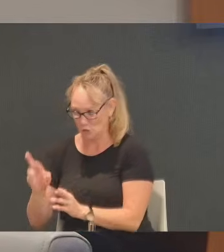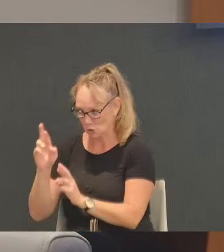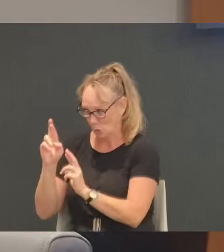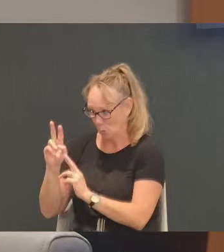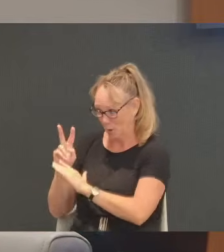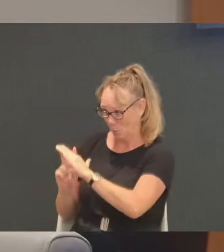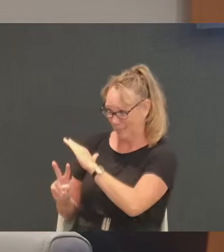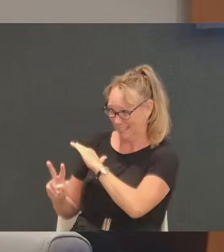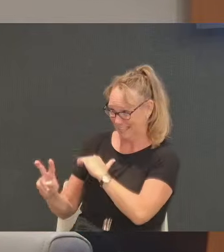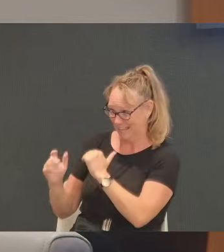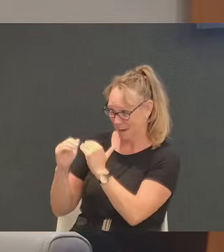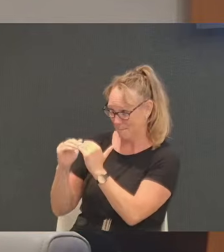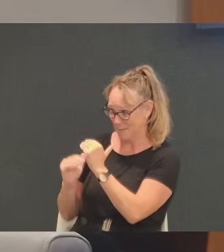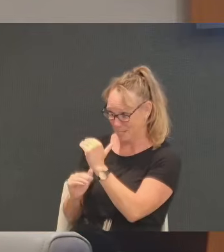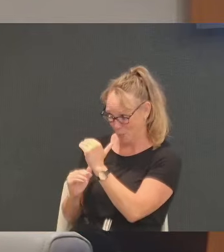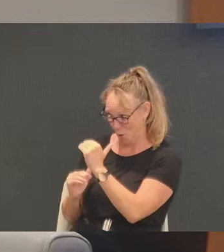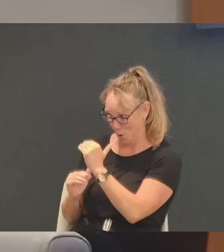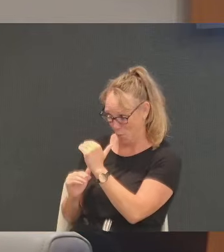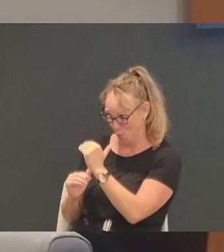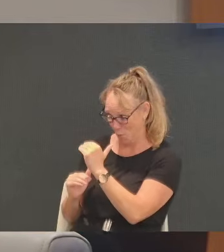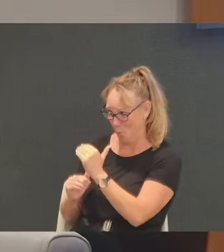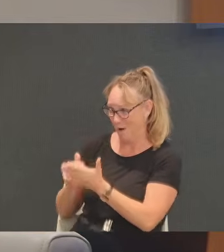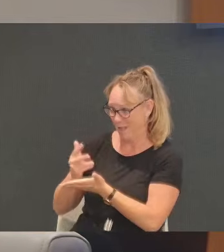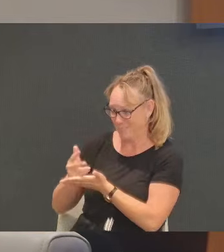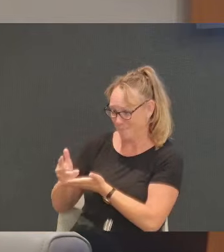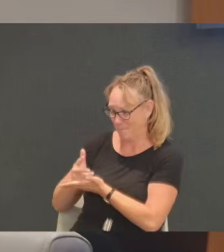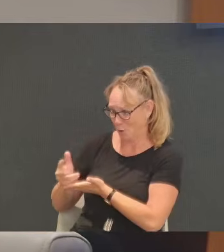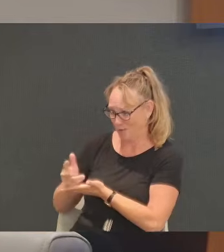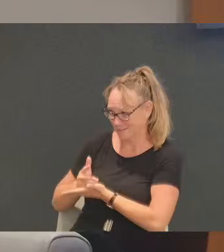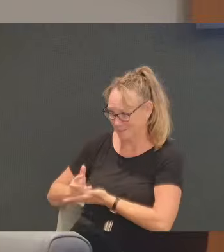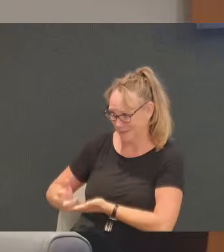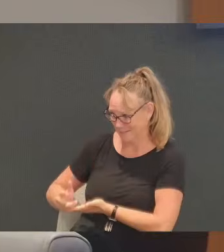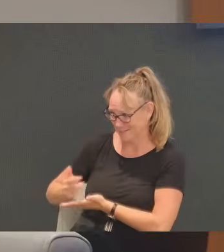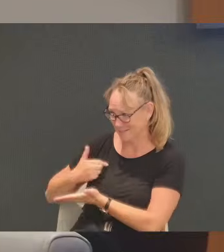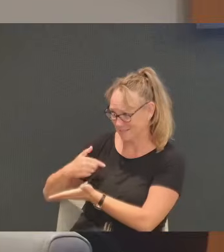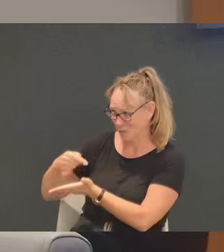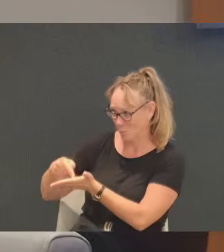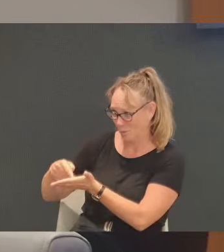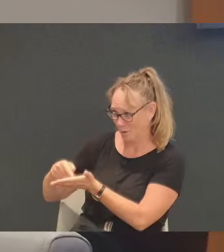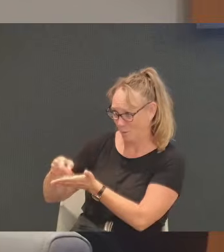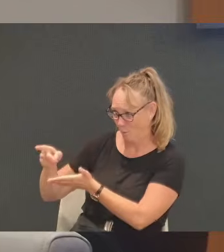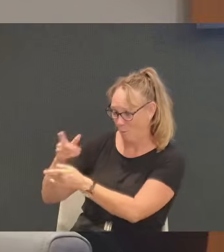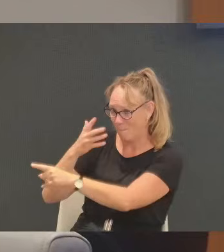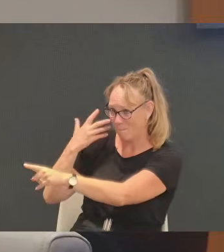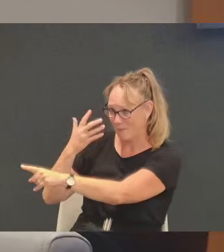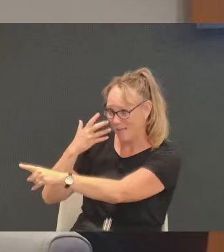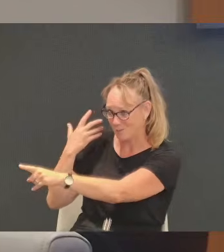parking spaces that we owe to the Bengals in the lease. this parking leasing this parking